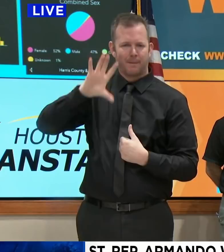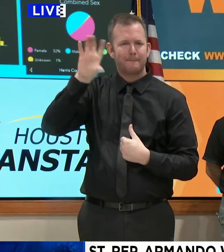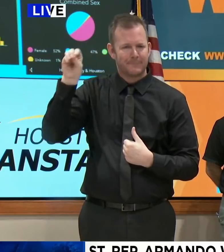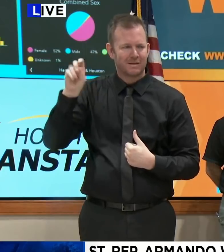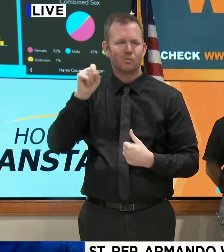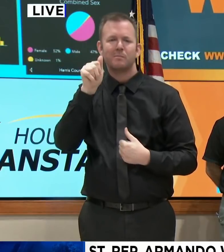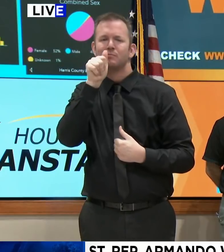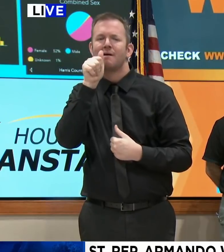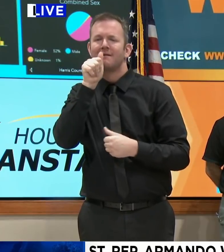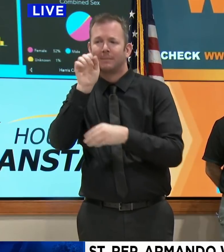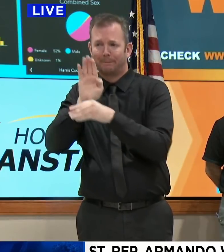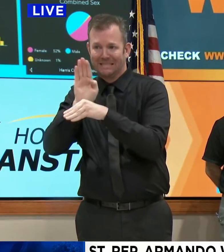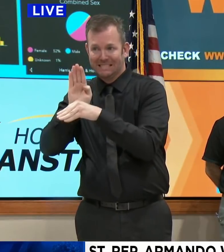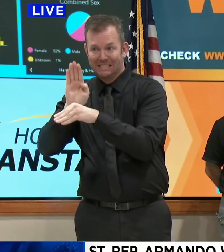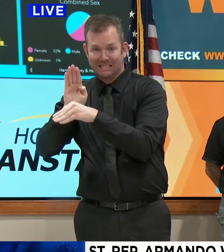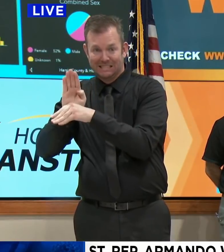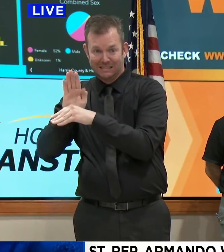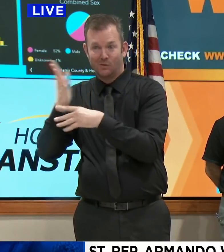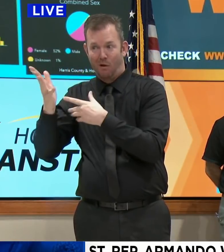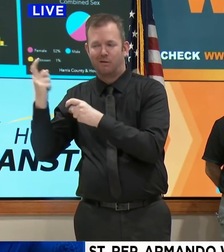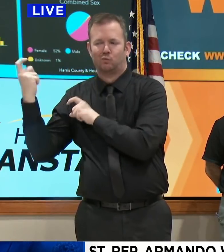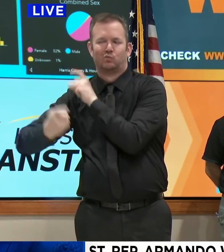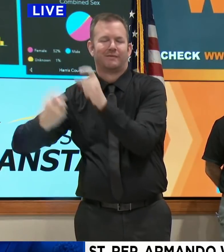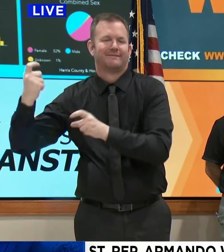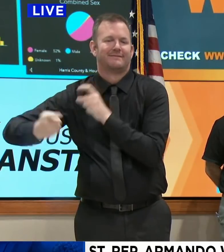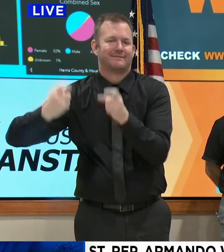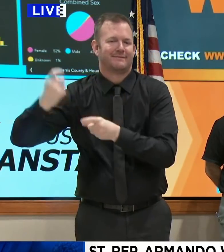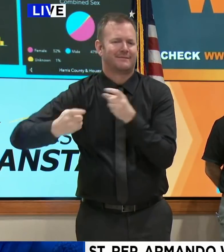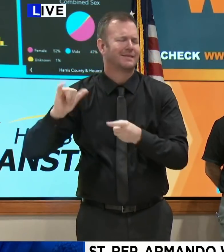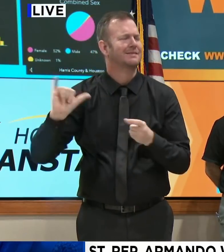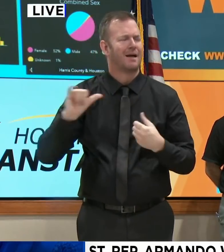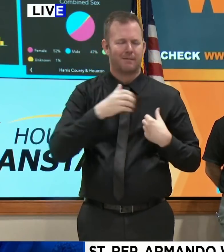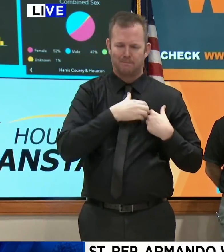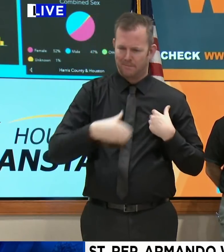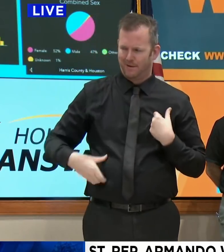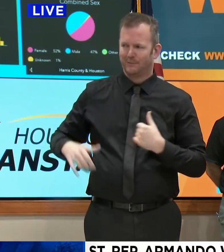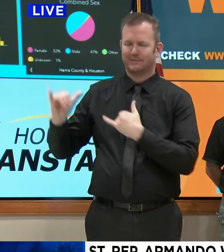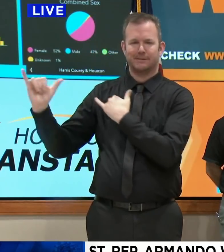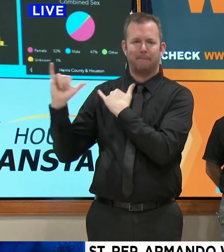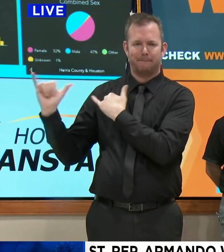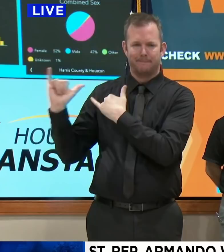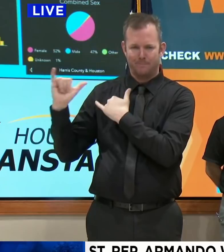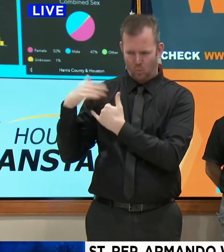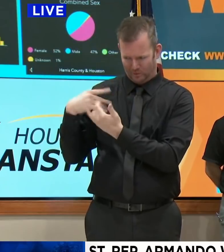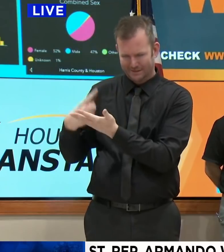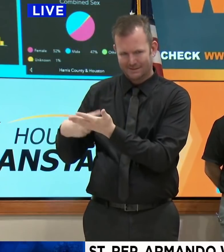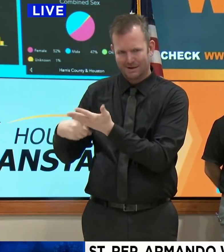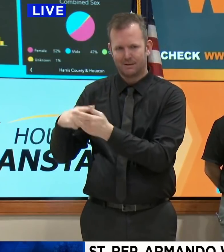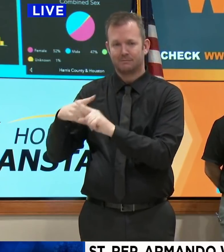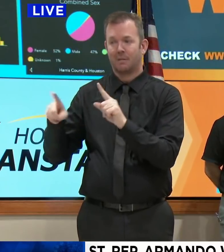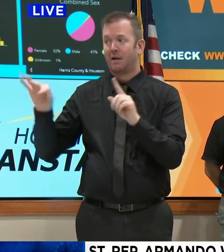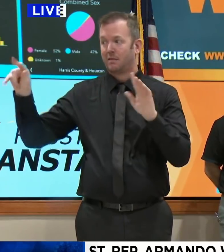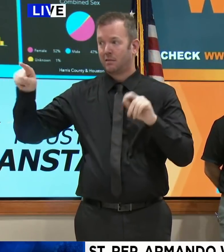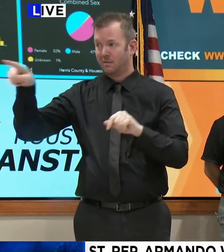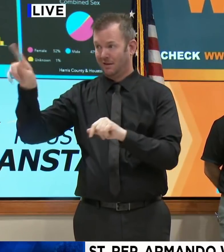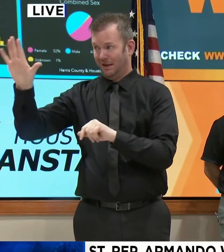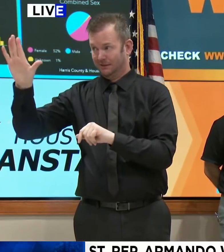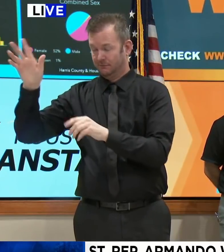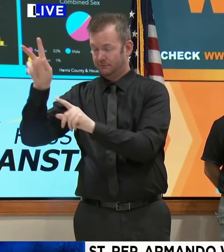that’s something we been doing already something we been doing already I’m constantly on the phone I’m constantly on the phone with nonprofit leaders, private sector leaders and so if he we sector leaders and so if he we just wanted to make sure that